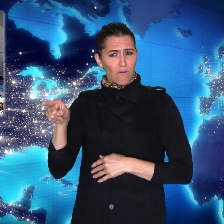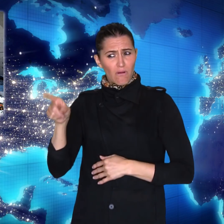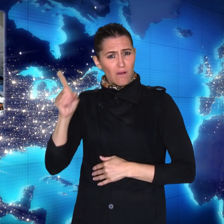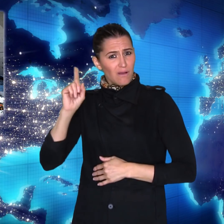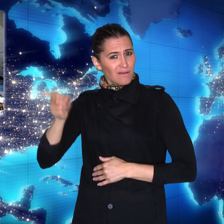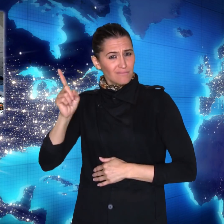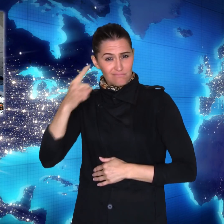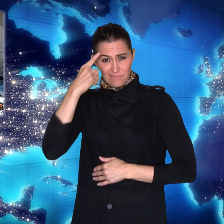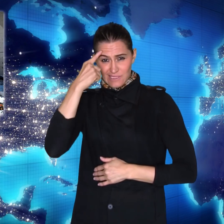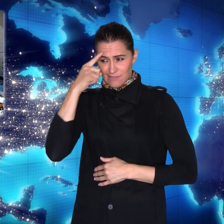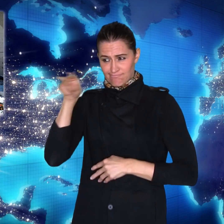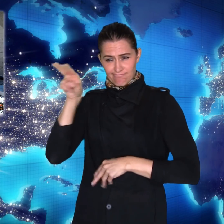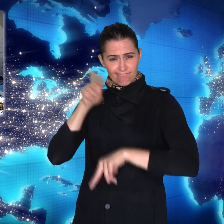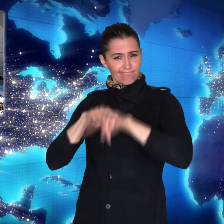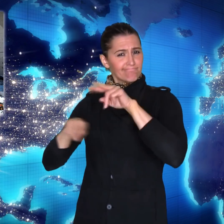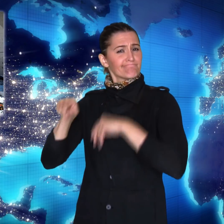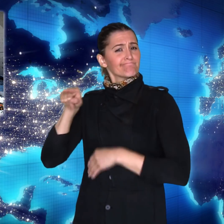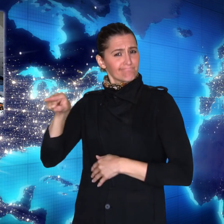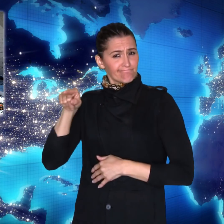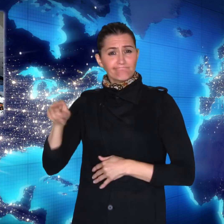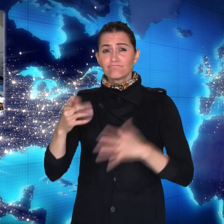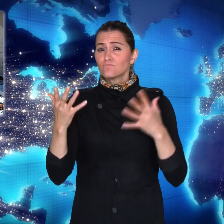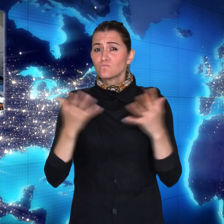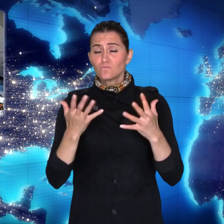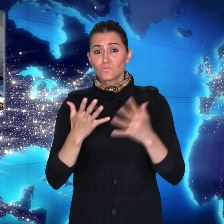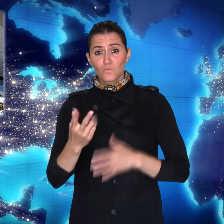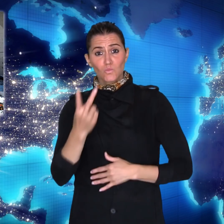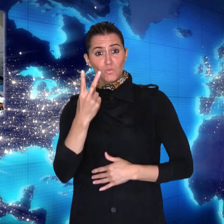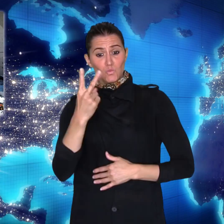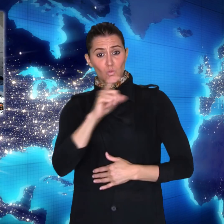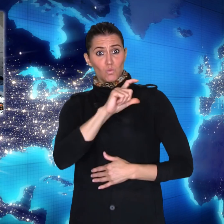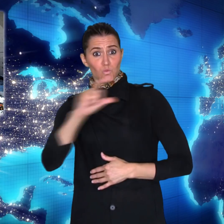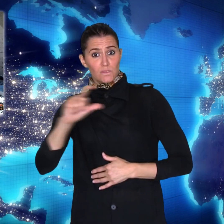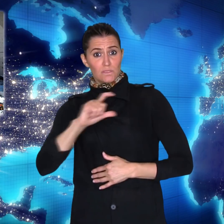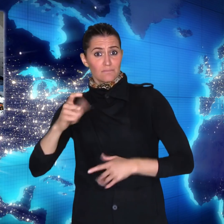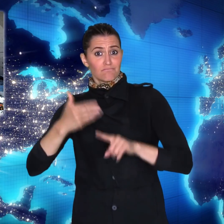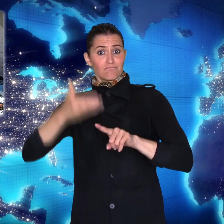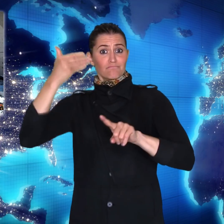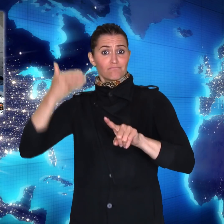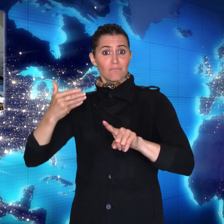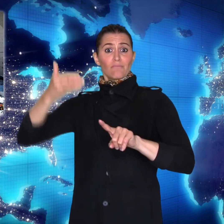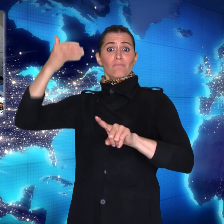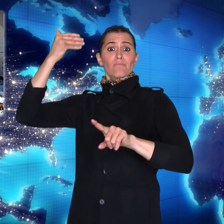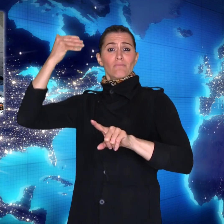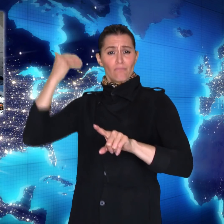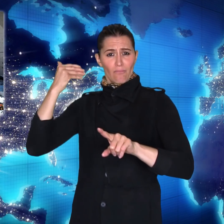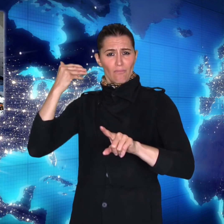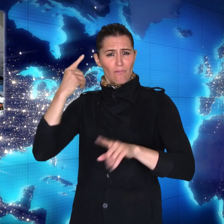were accused of blocking access by